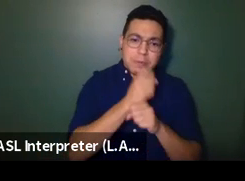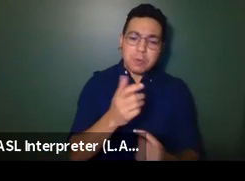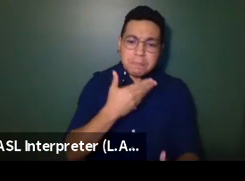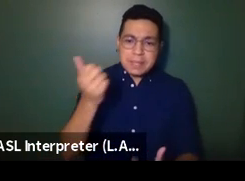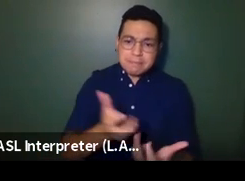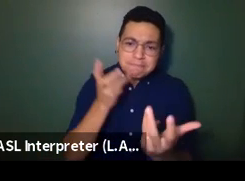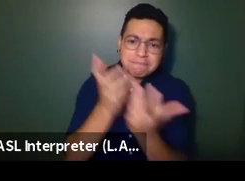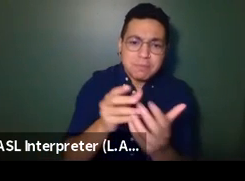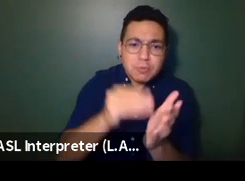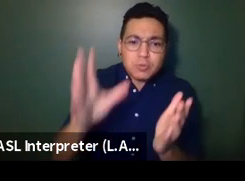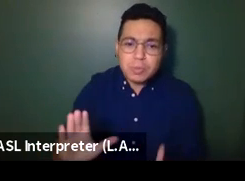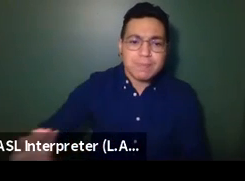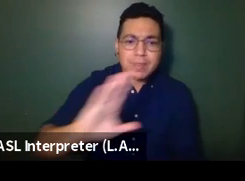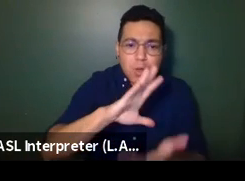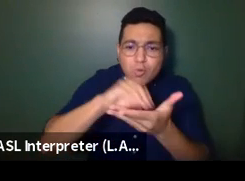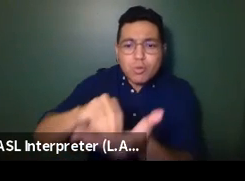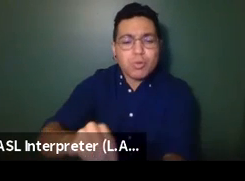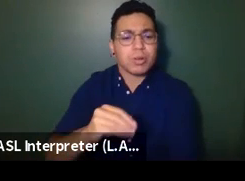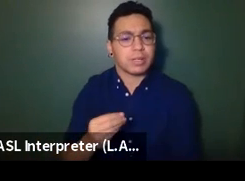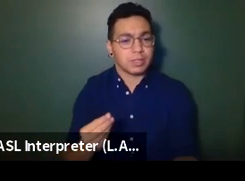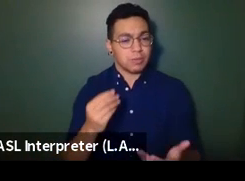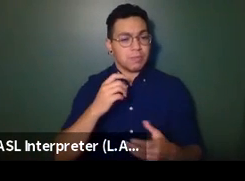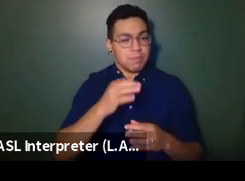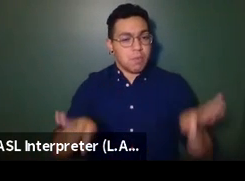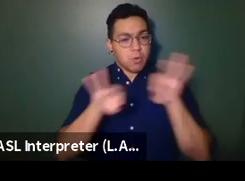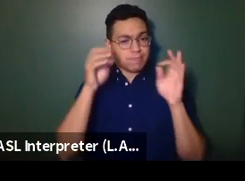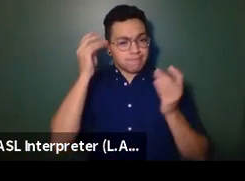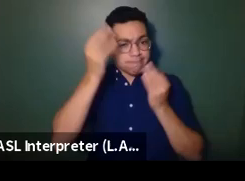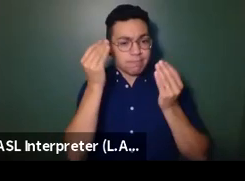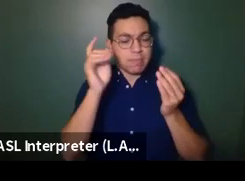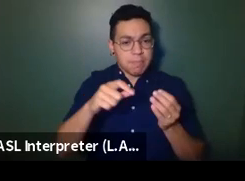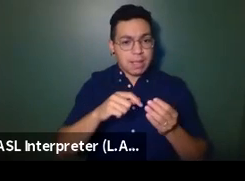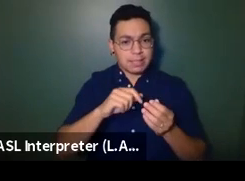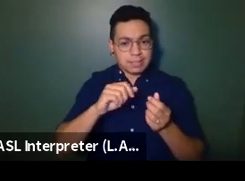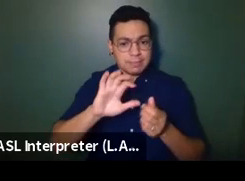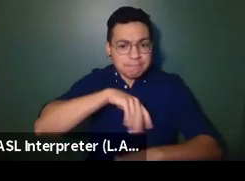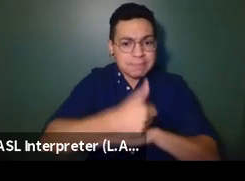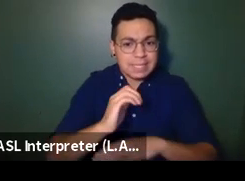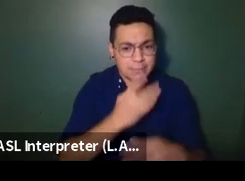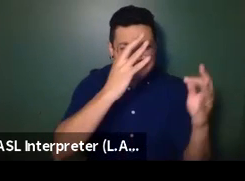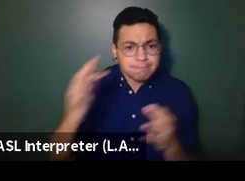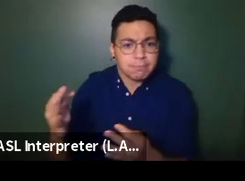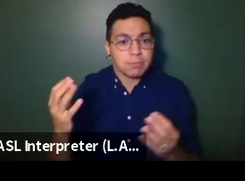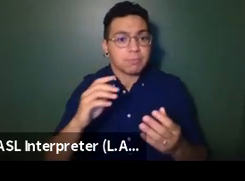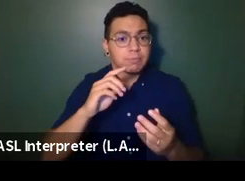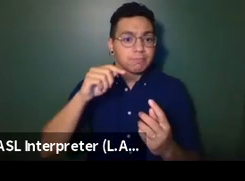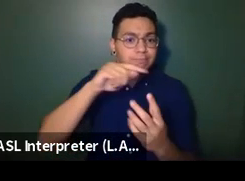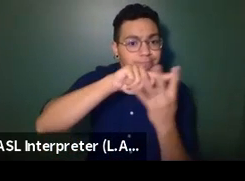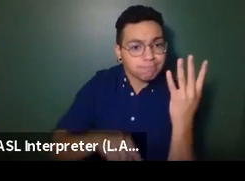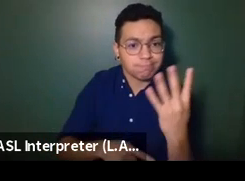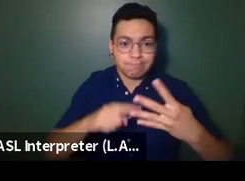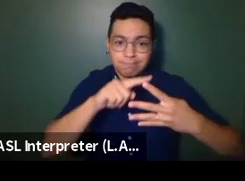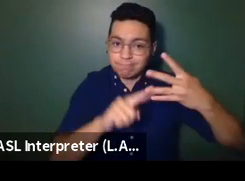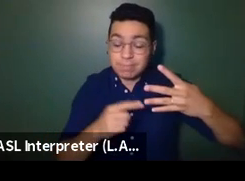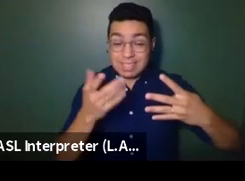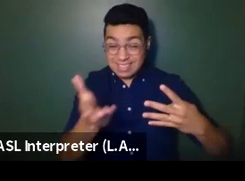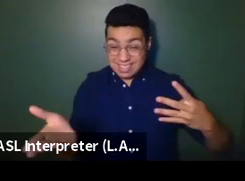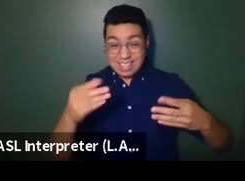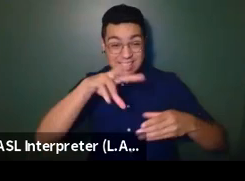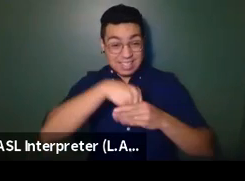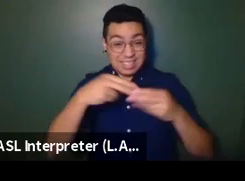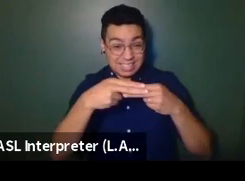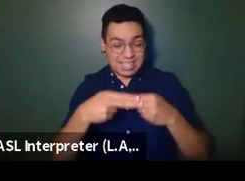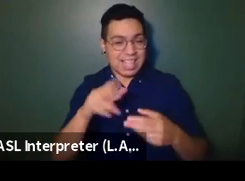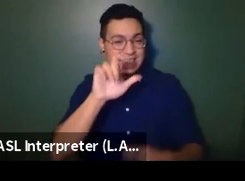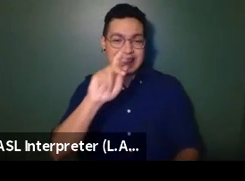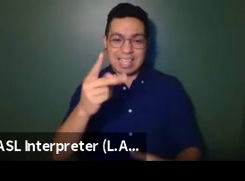Jeff Crawford: is best for learners all learners. So be mindful that we have to drive our decision making around a good framework and the the links that we provided yesterday, they're going to be provided again today.